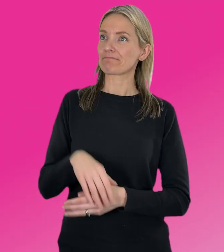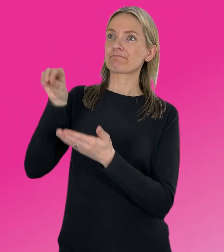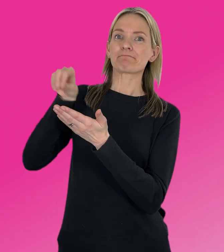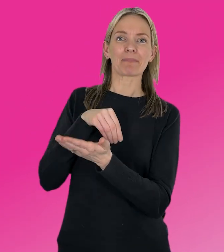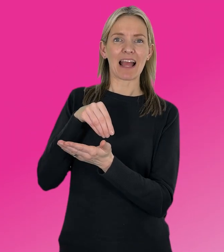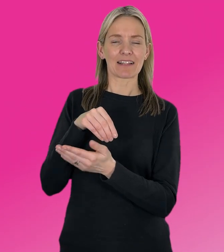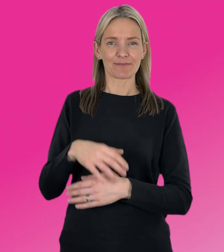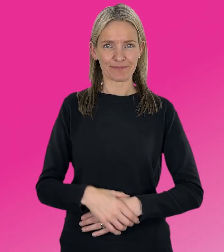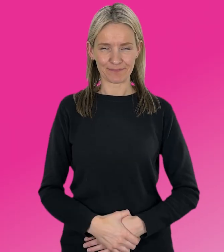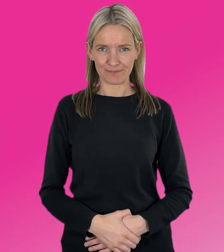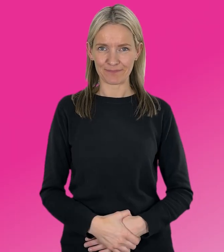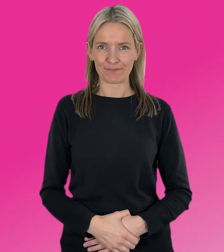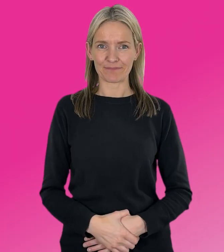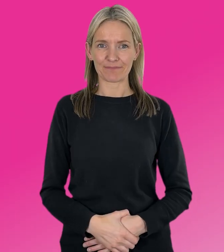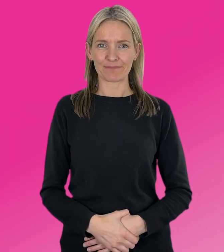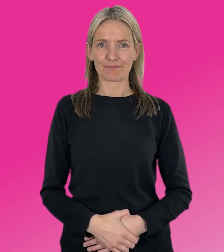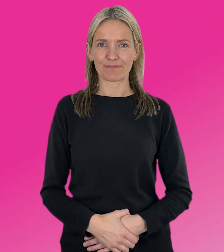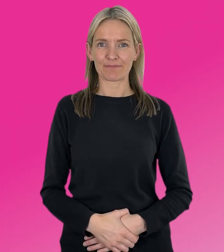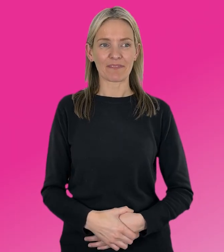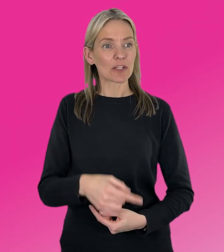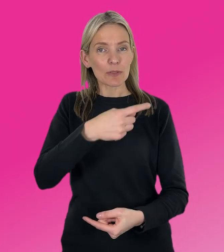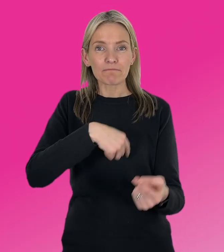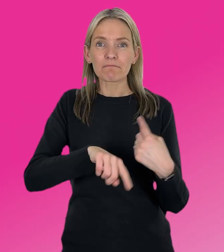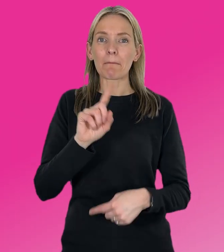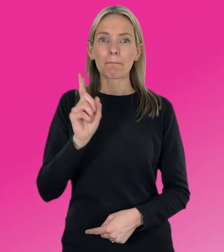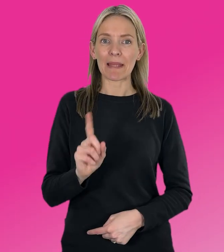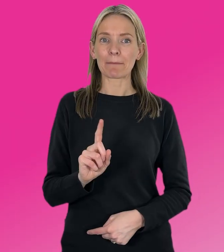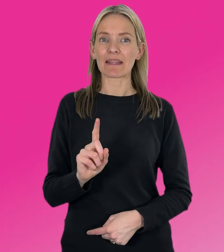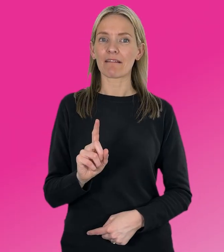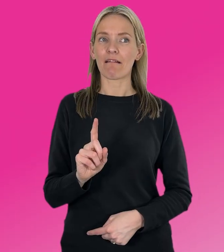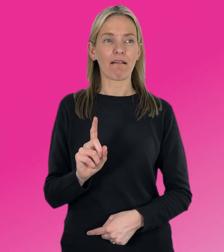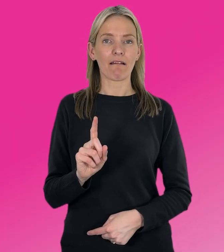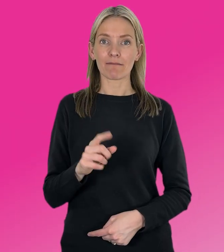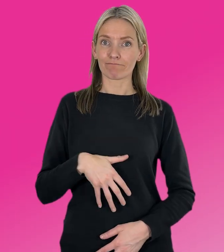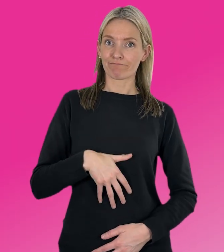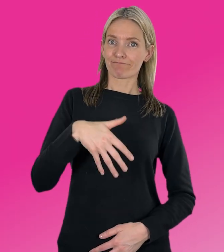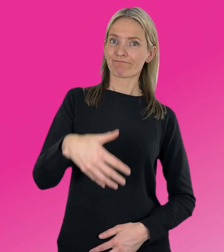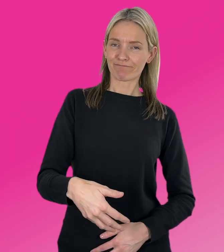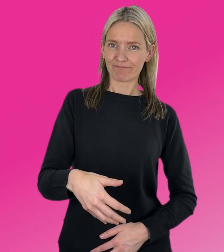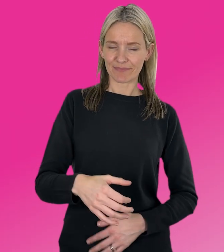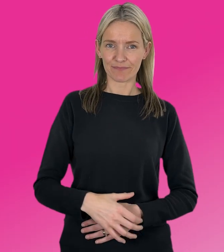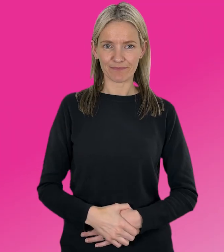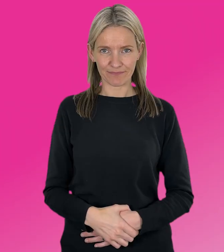It is paid to: • Pregnant people or